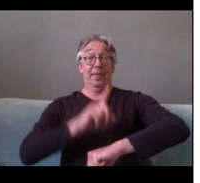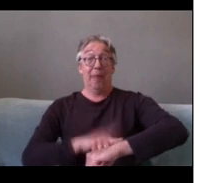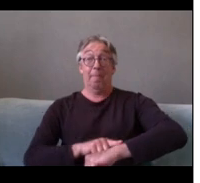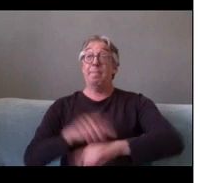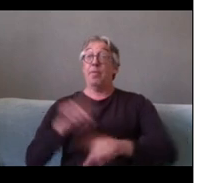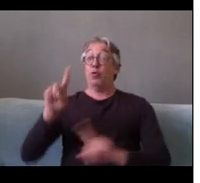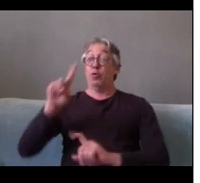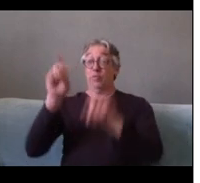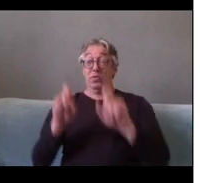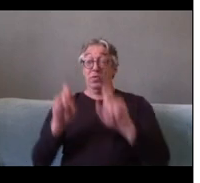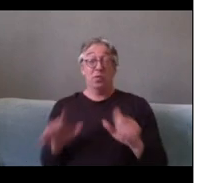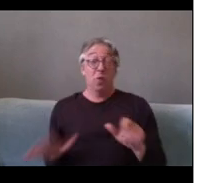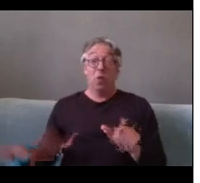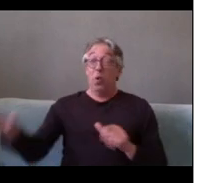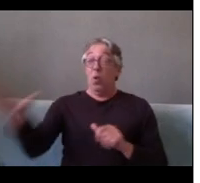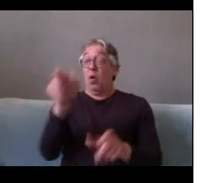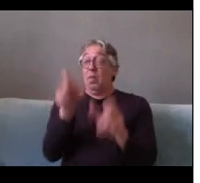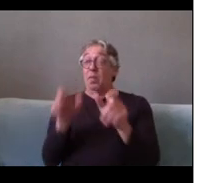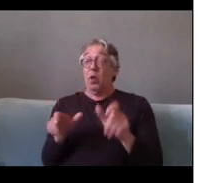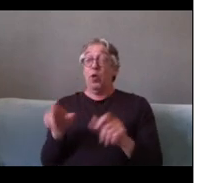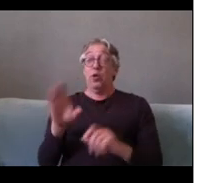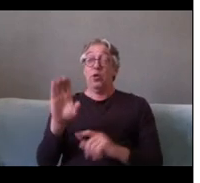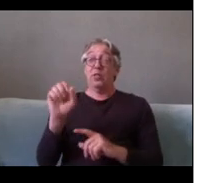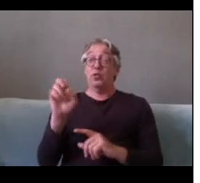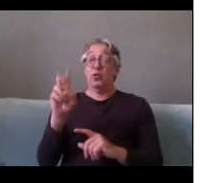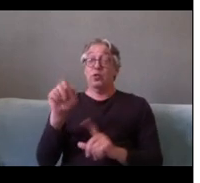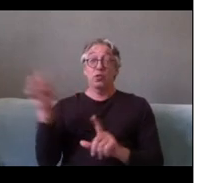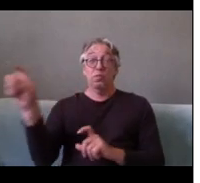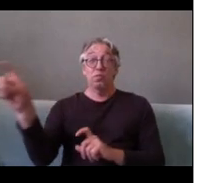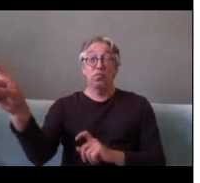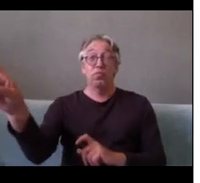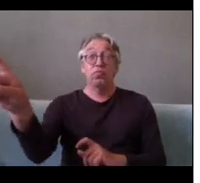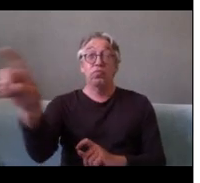just one year before the independecy and the third one was done in 1969.